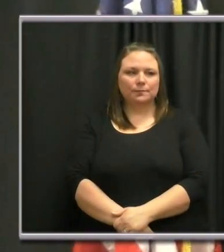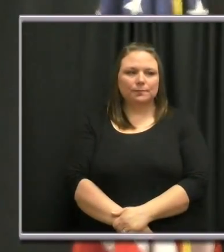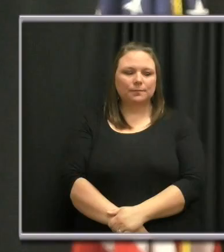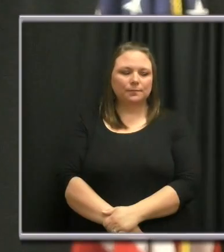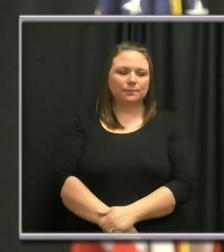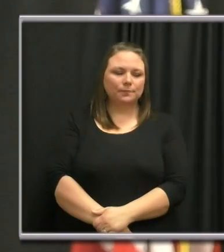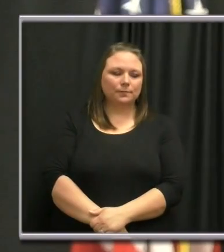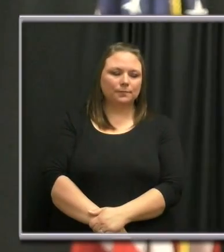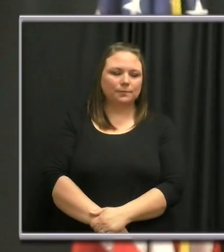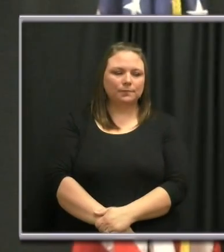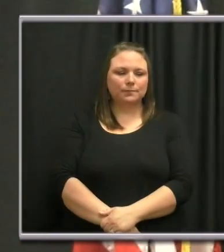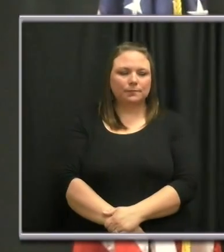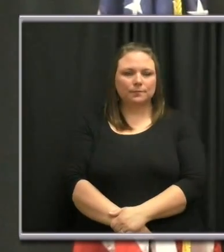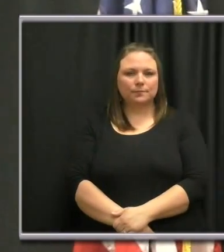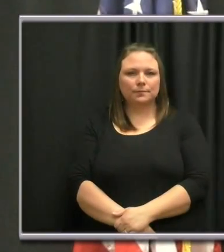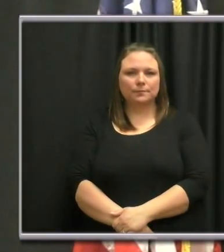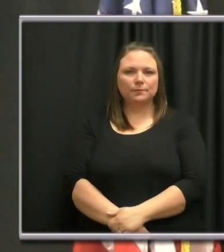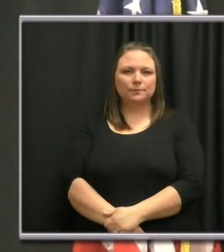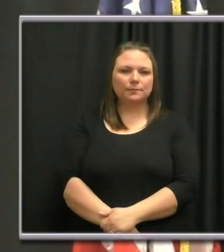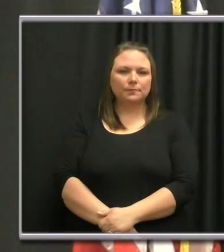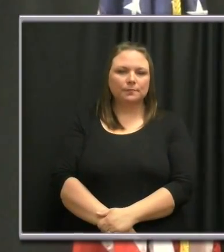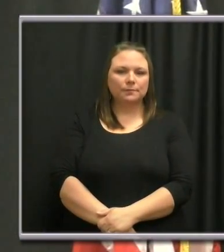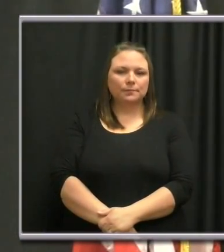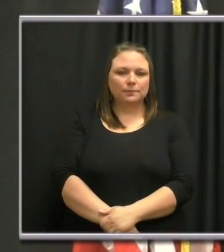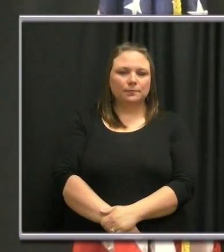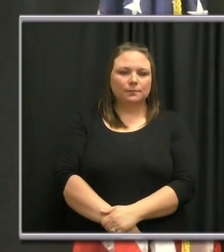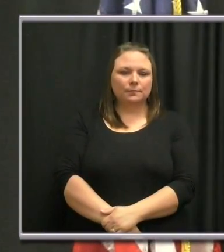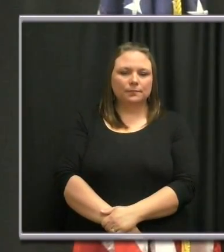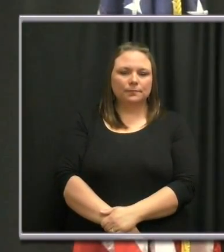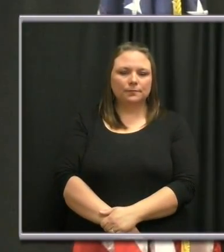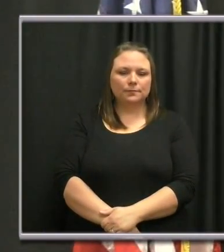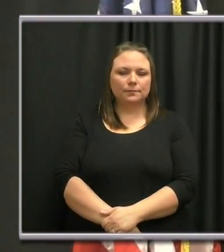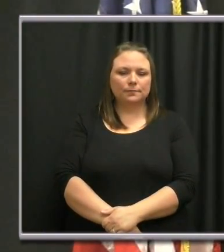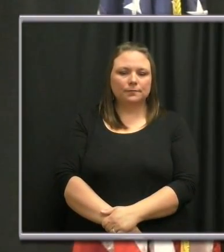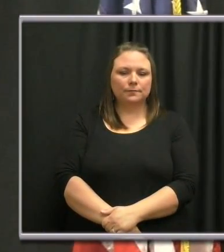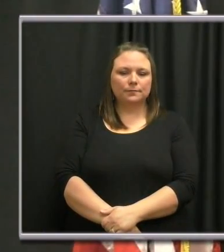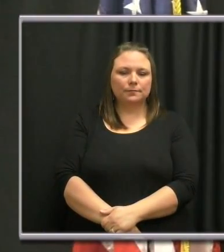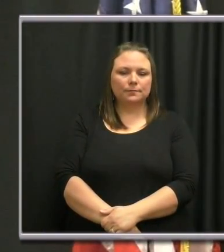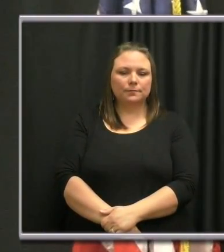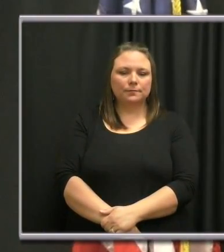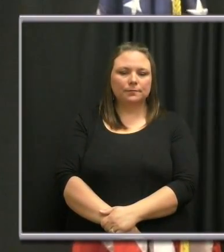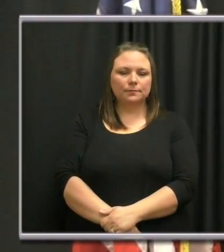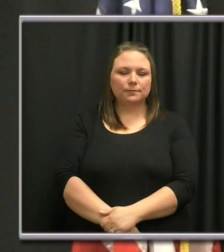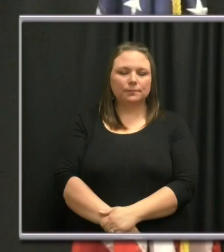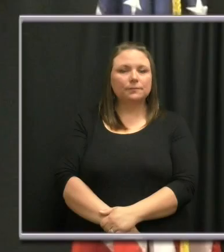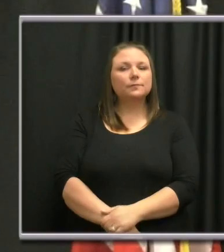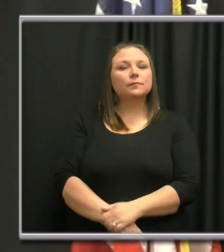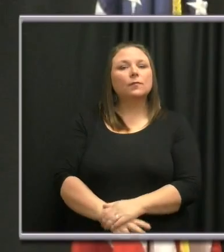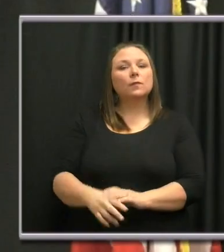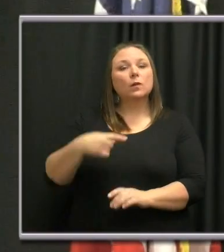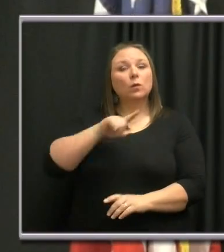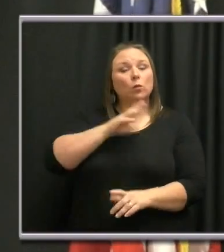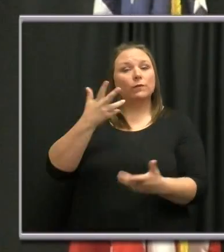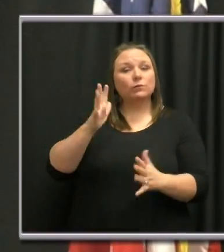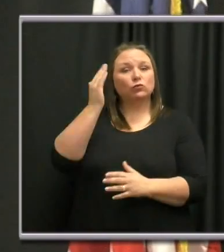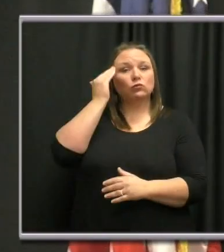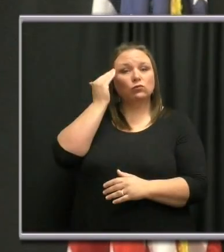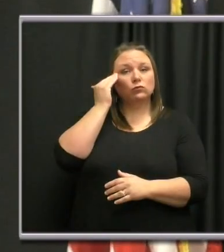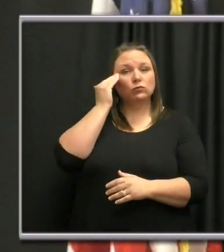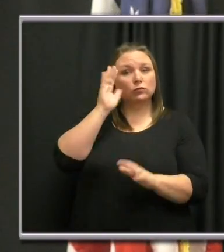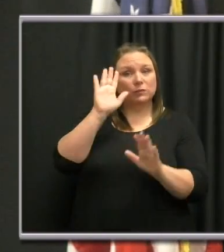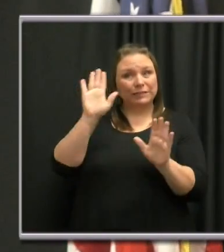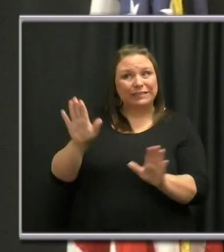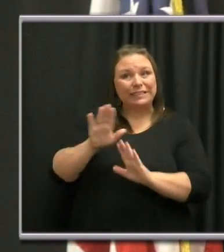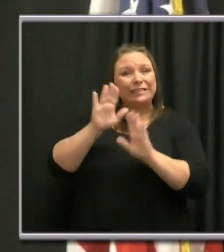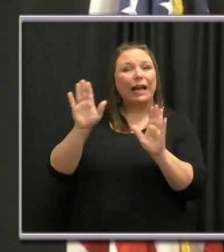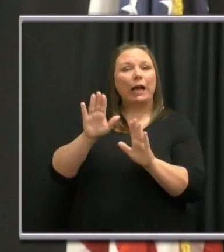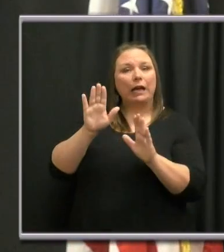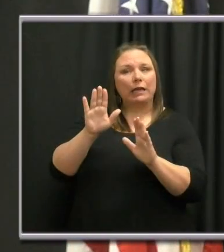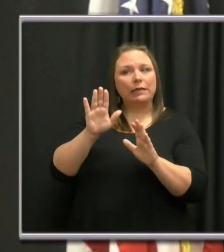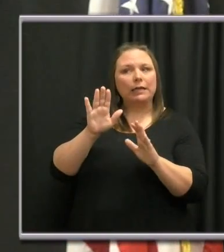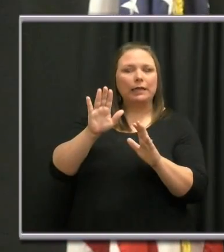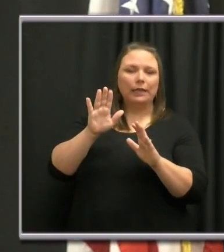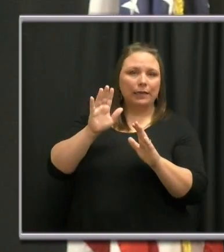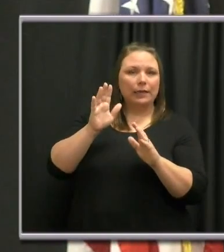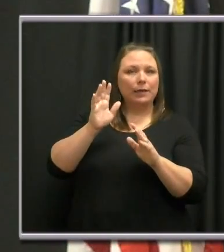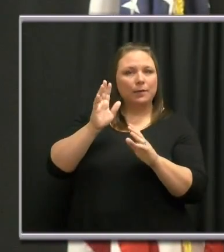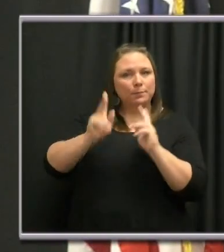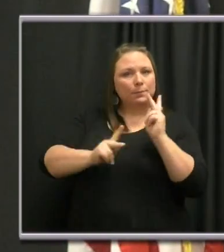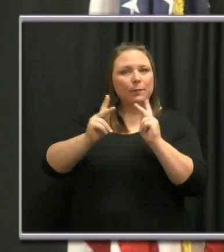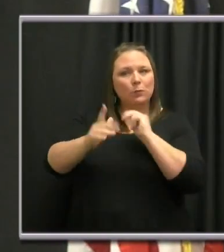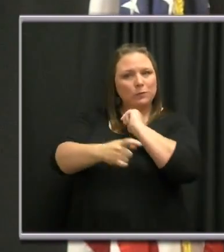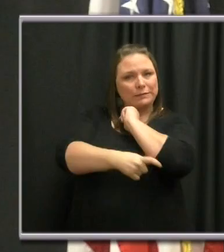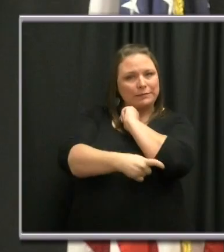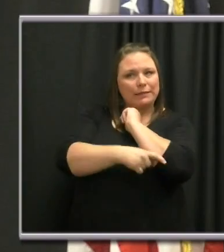WAS. ARE WE DO KNOW THAT